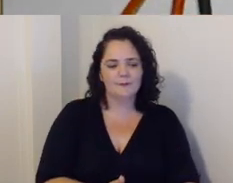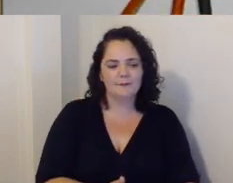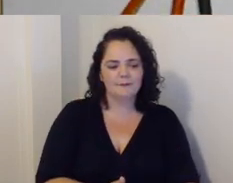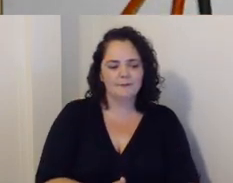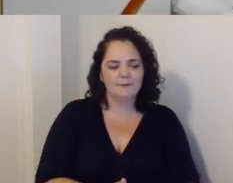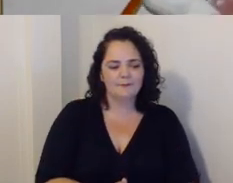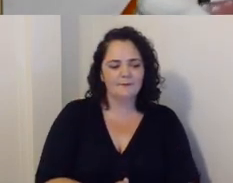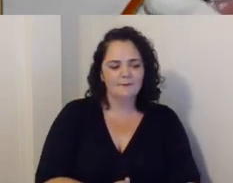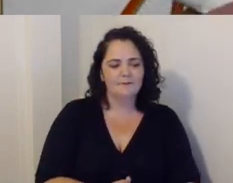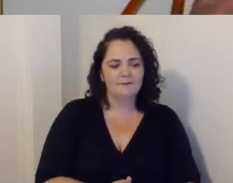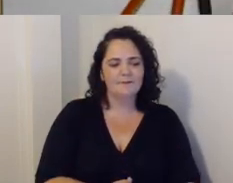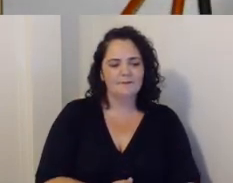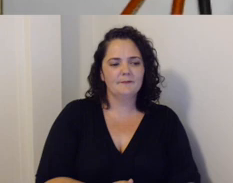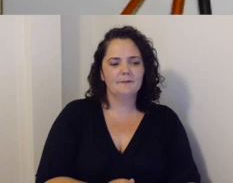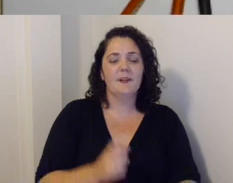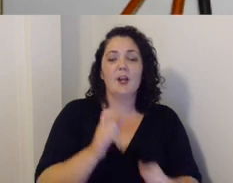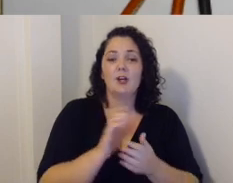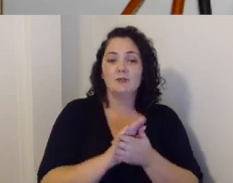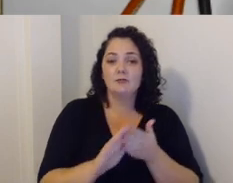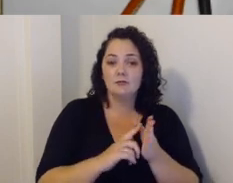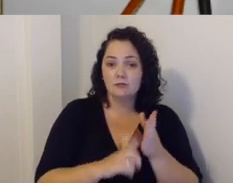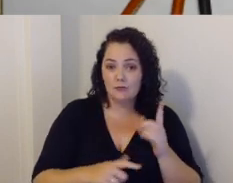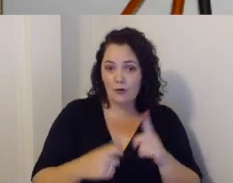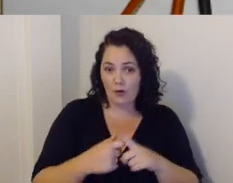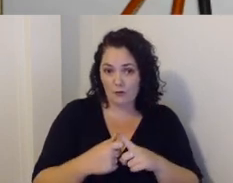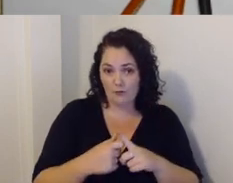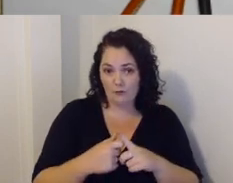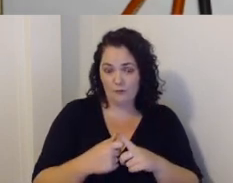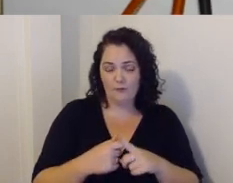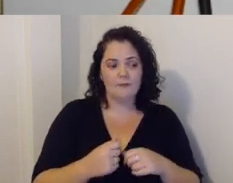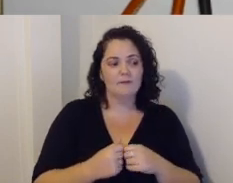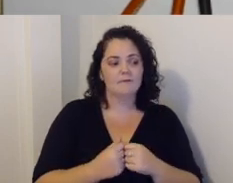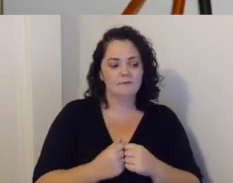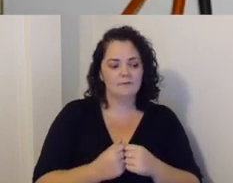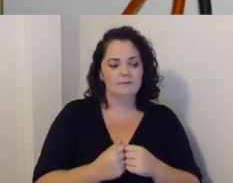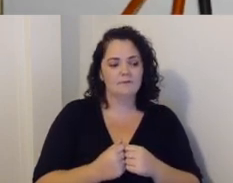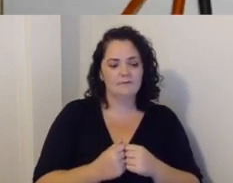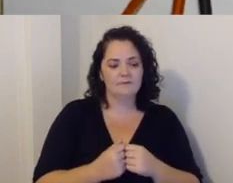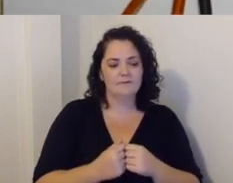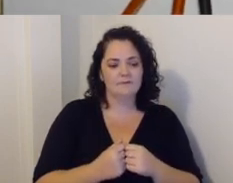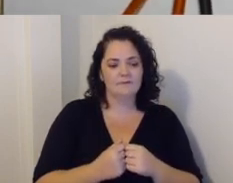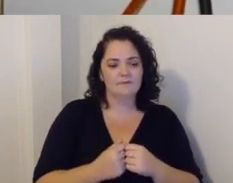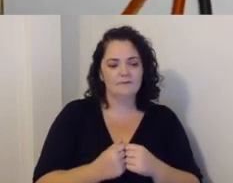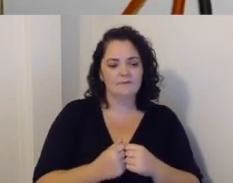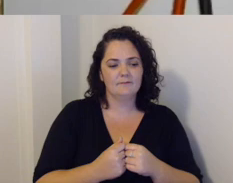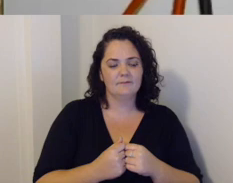alright so what I'm going to do is I'm going to put a little bit of chalk there okay rub that in